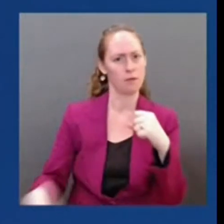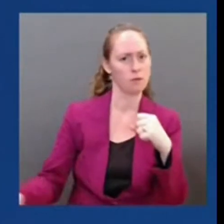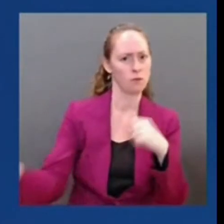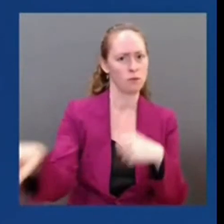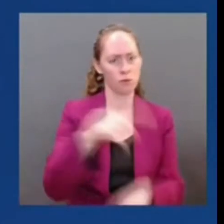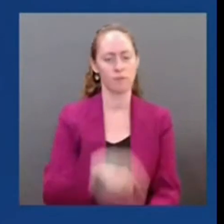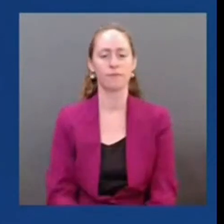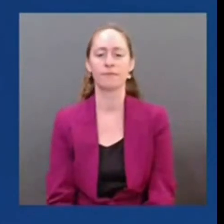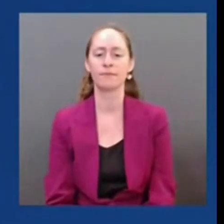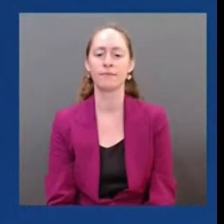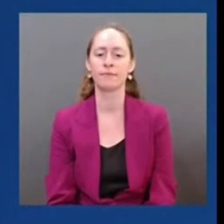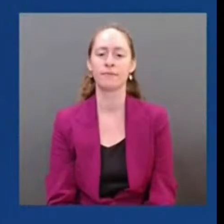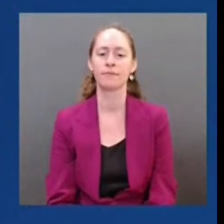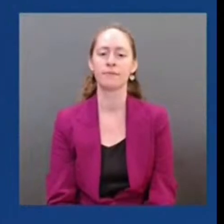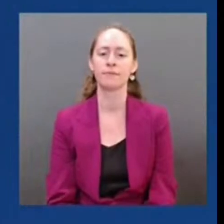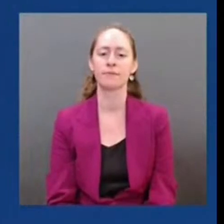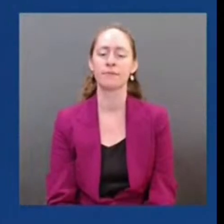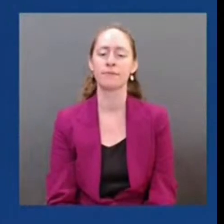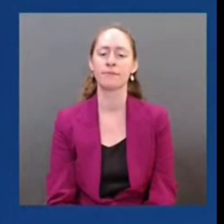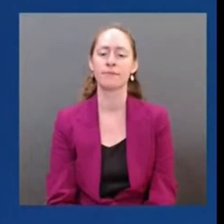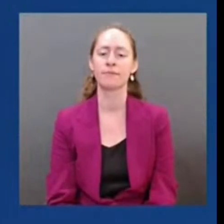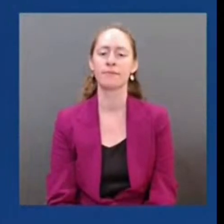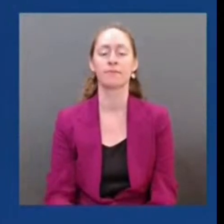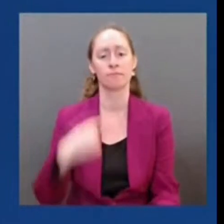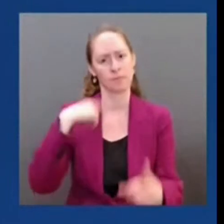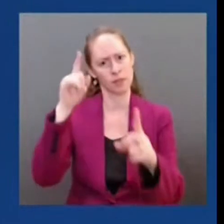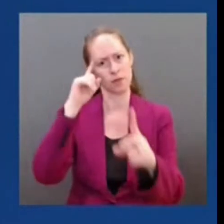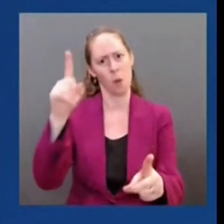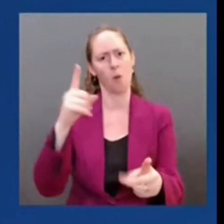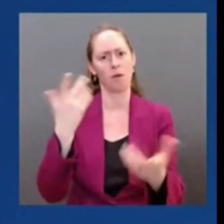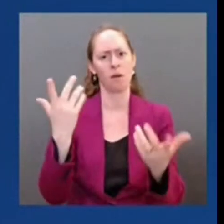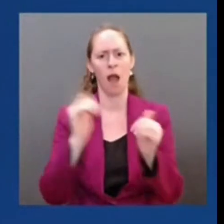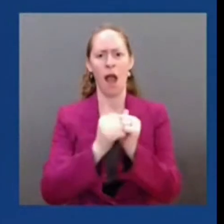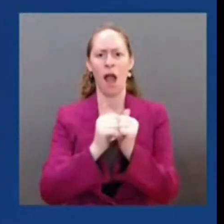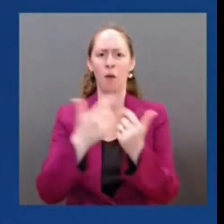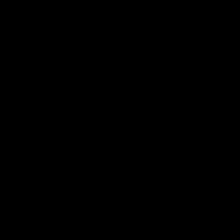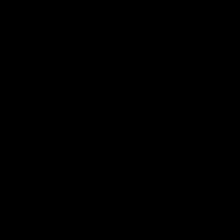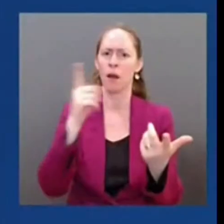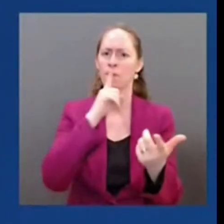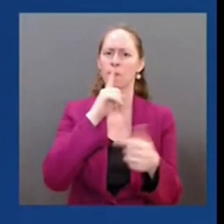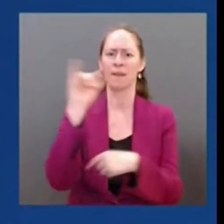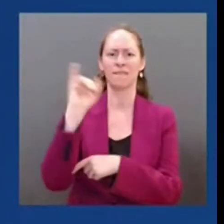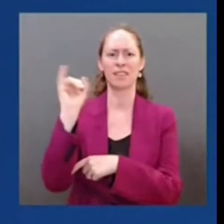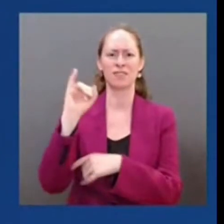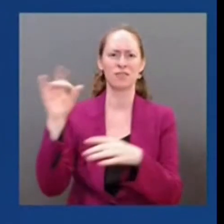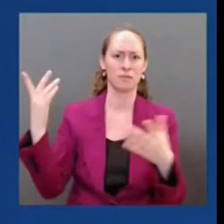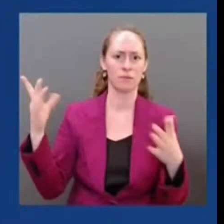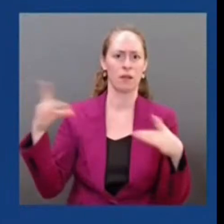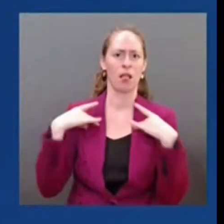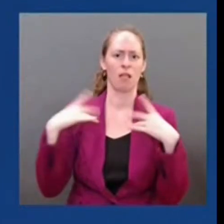AS I HAVE LAID OUT THE KEY